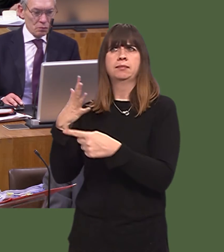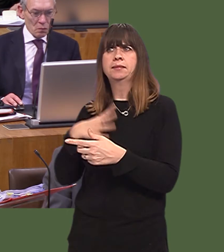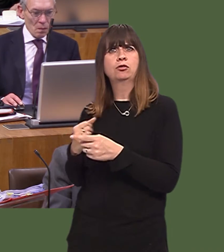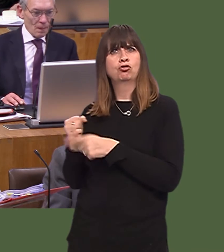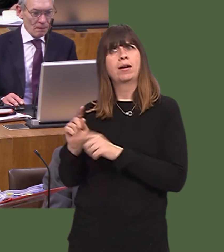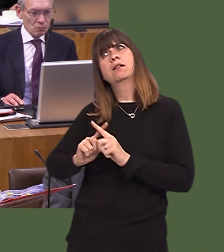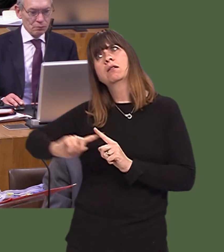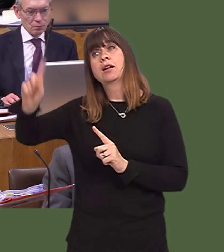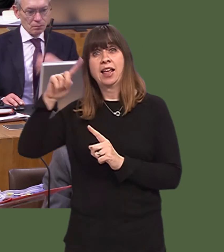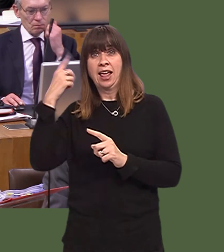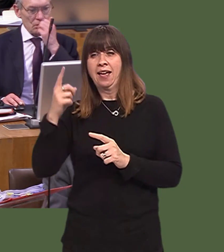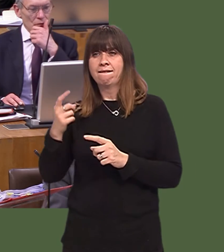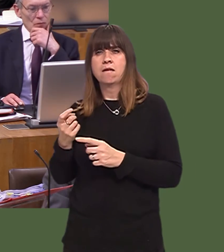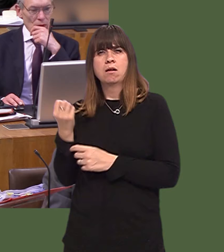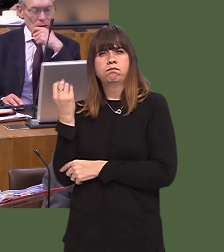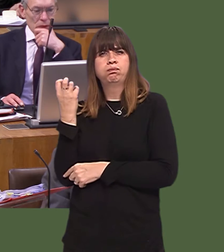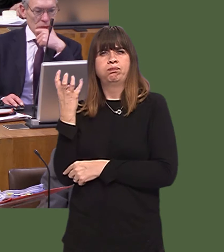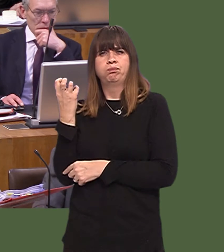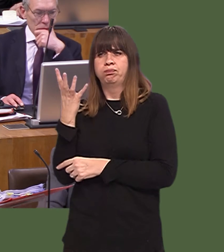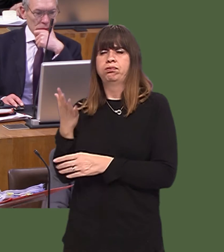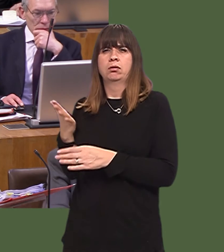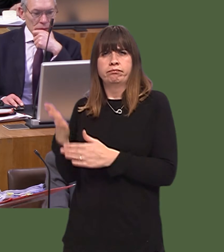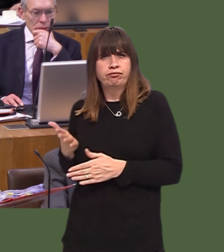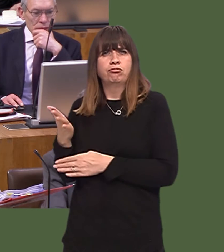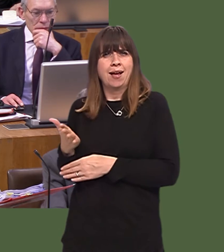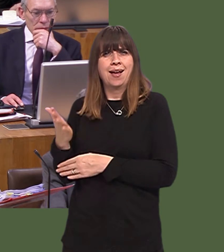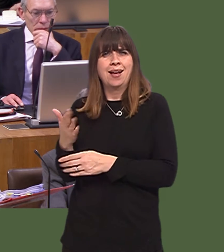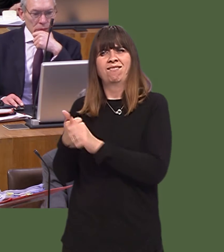Where there are no existing heavy rail lines, then light rail clearly is a preference; itís